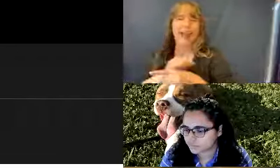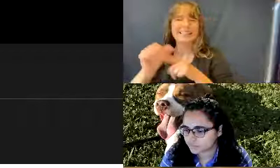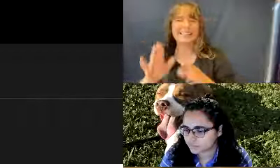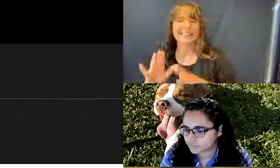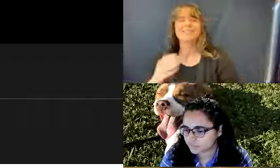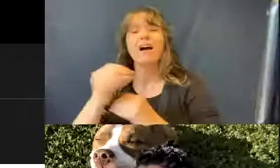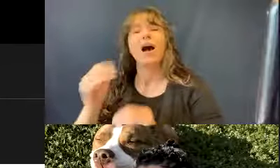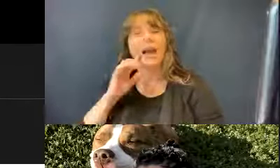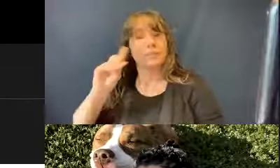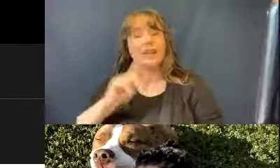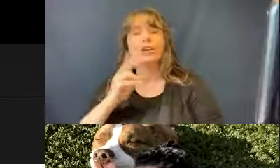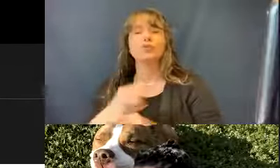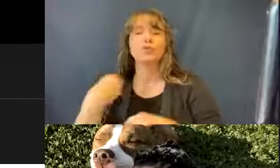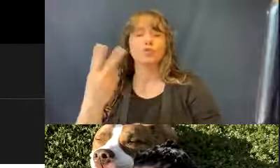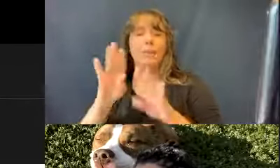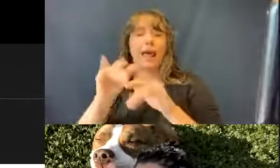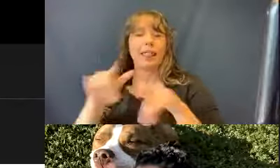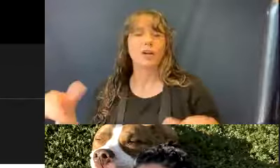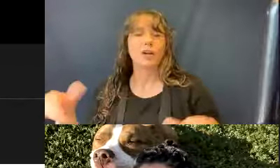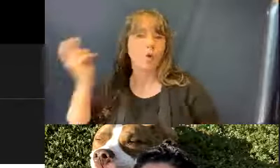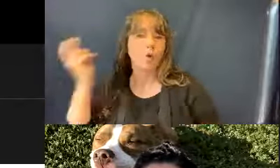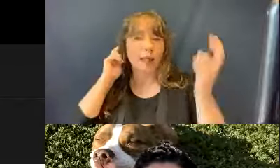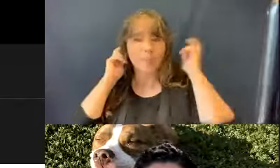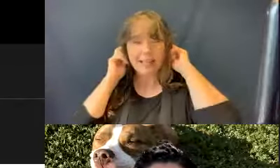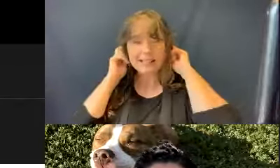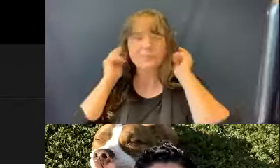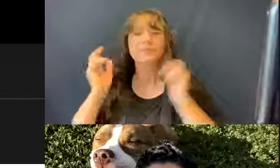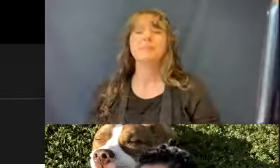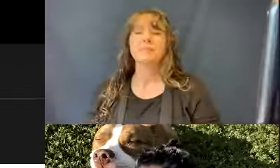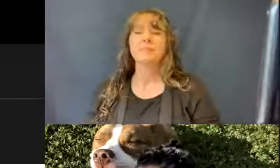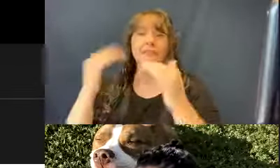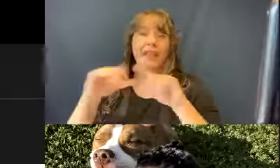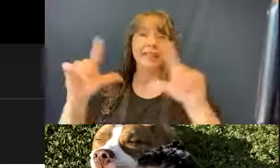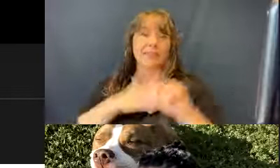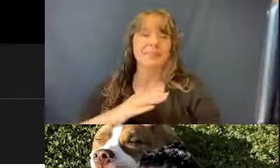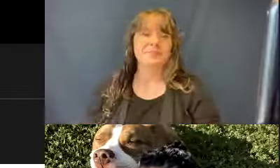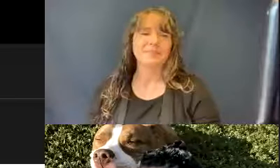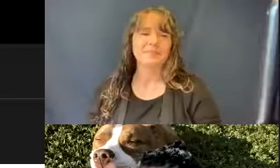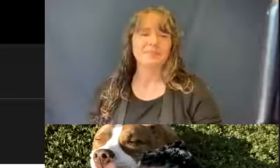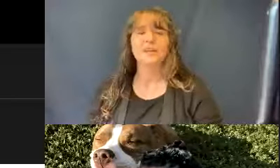bilateral cochlear implants. So advance, please. So my whole goal today right now with this